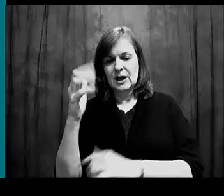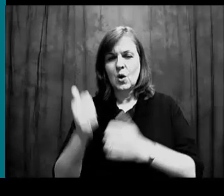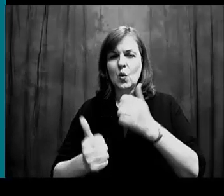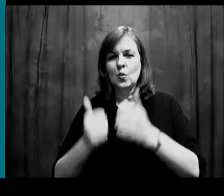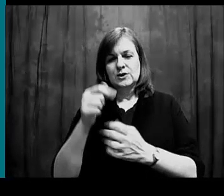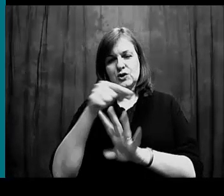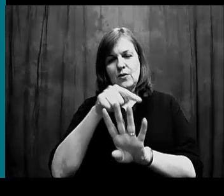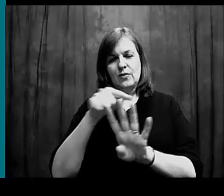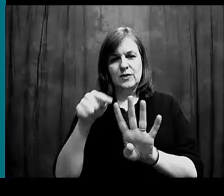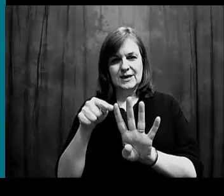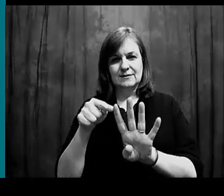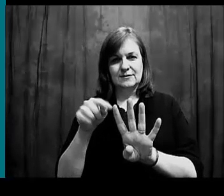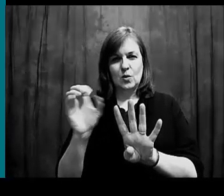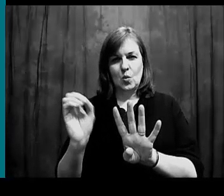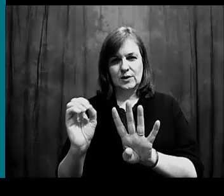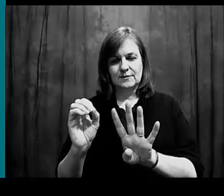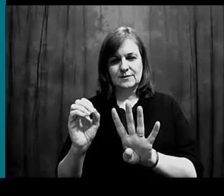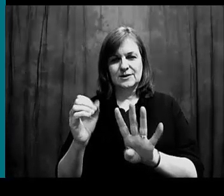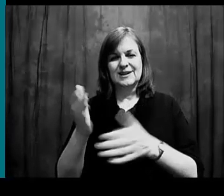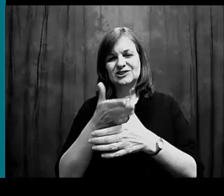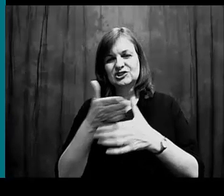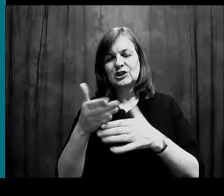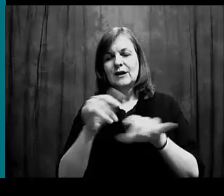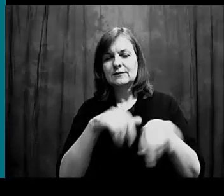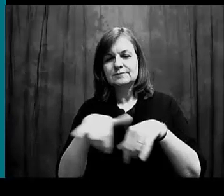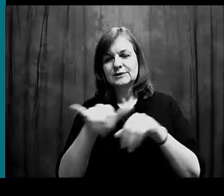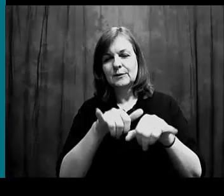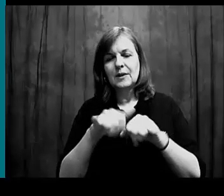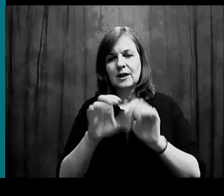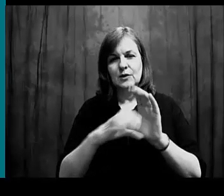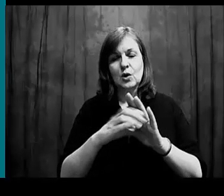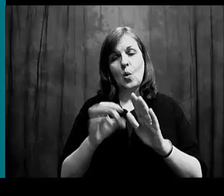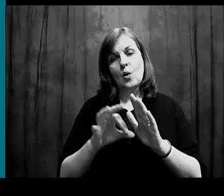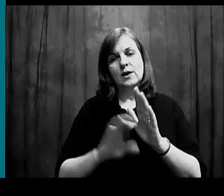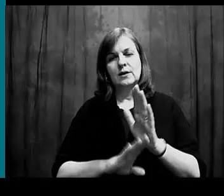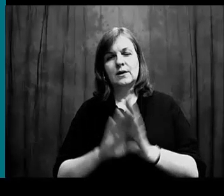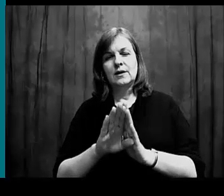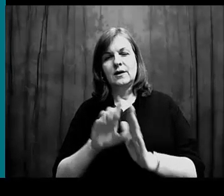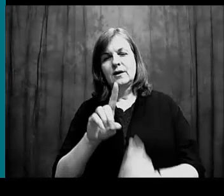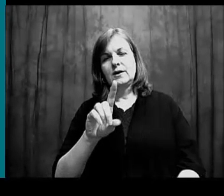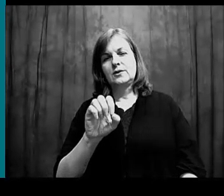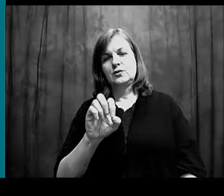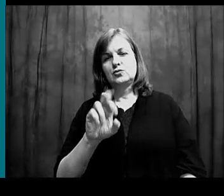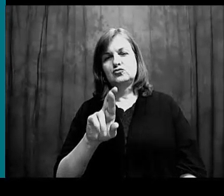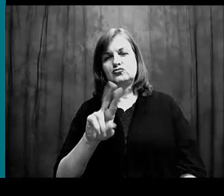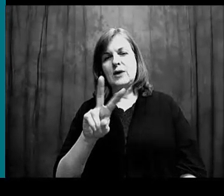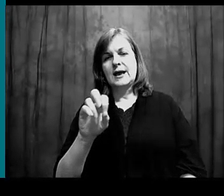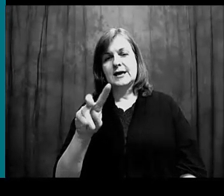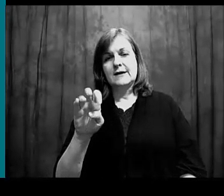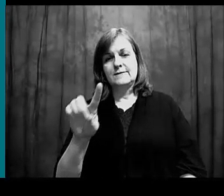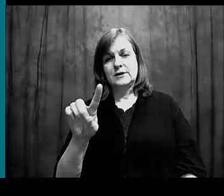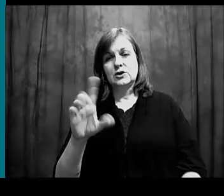organisms all share particular characteristics or derived traits